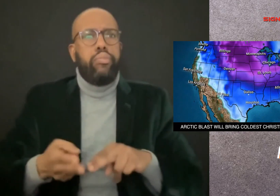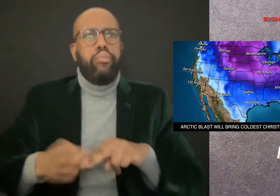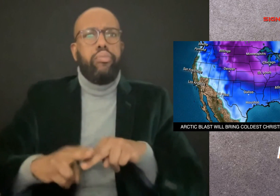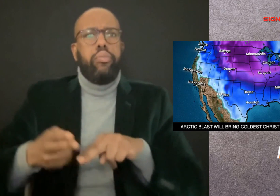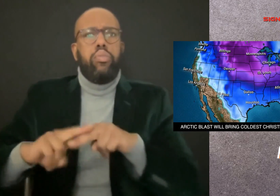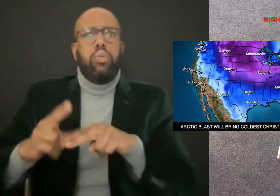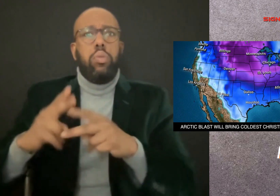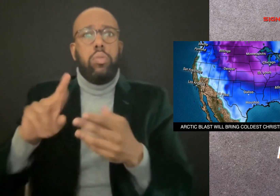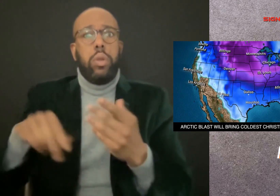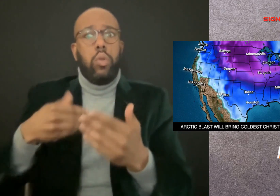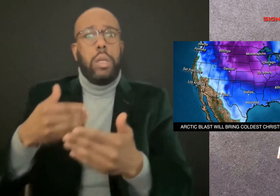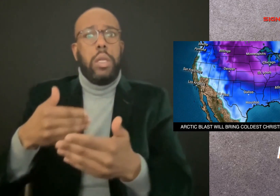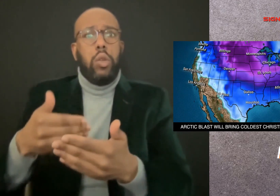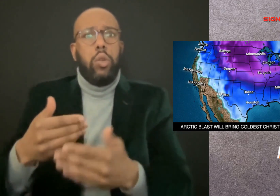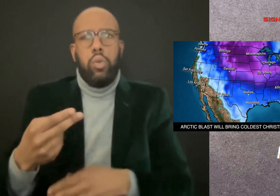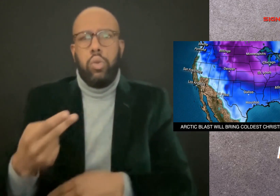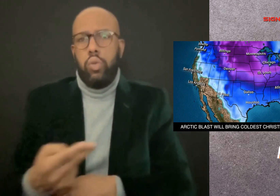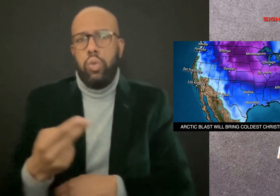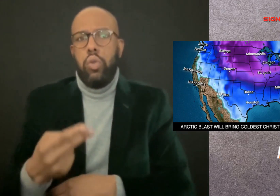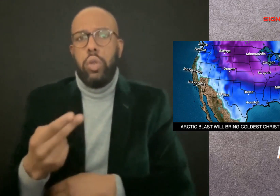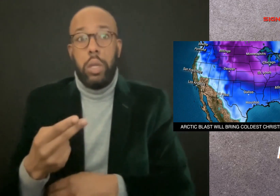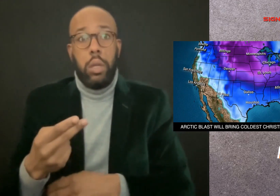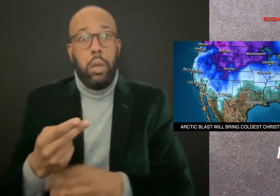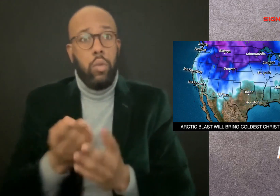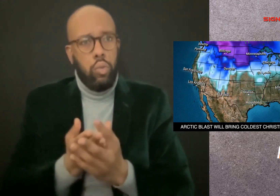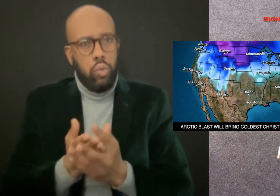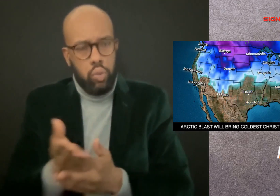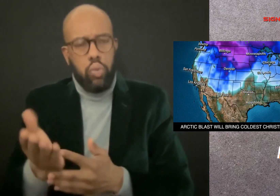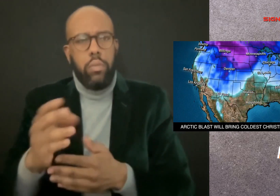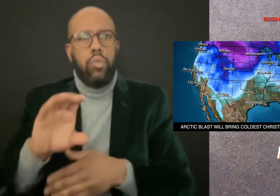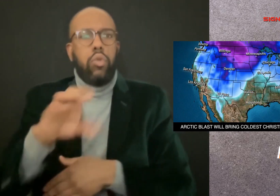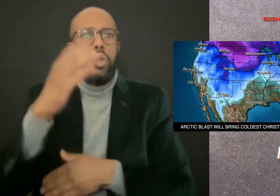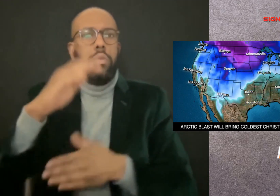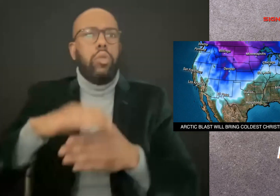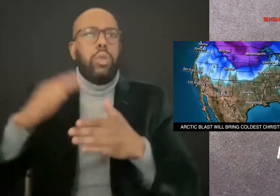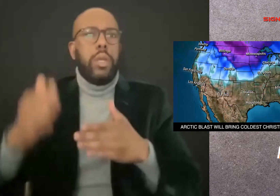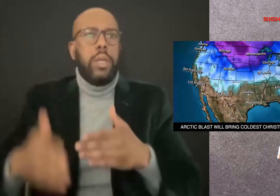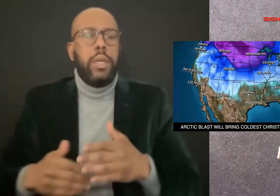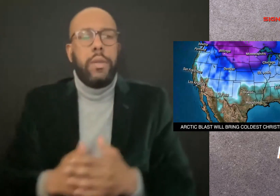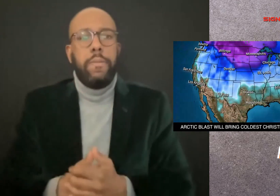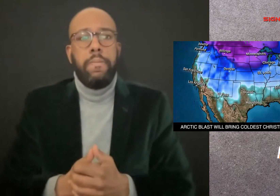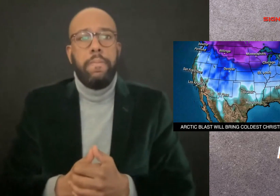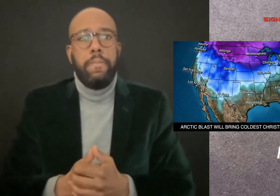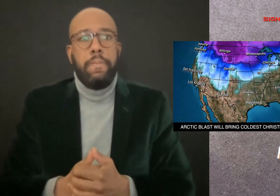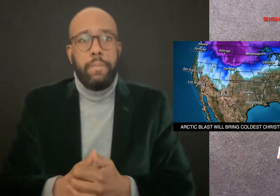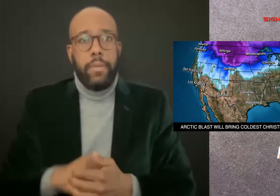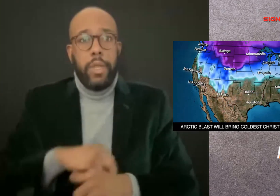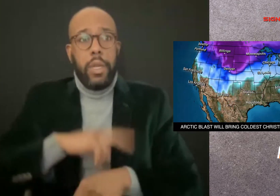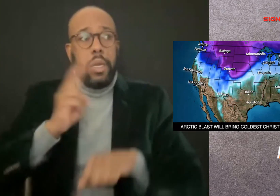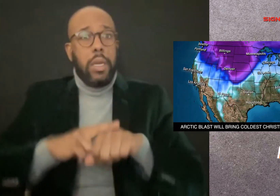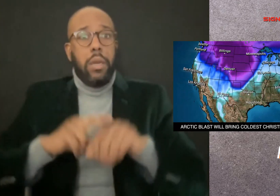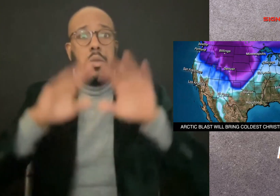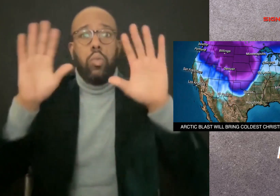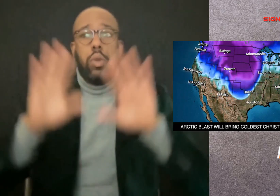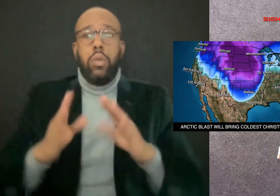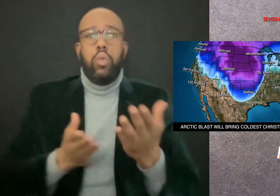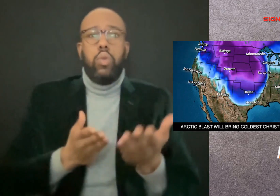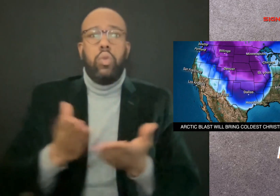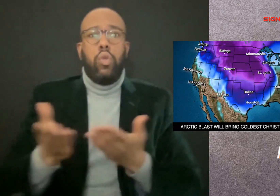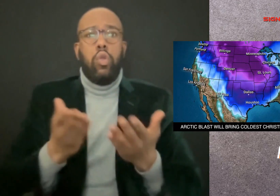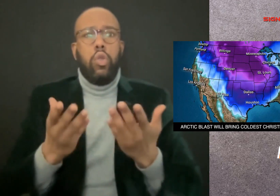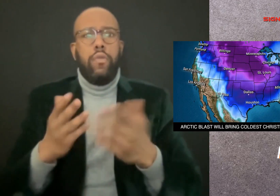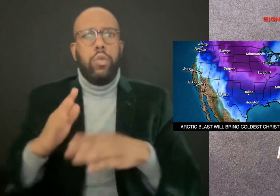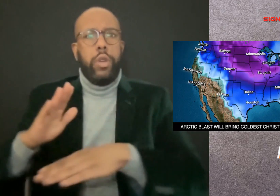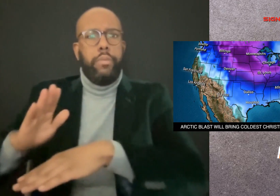grow stronger as it approaches the Midwest Thursday and last through Christmas weekend